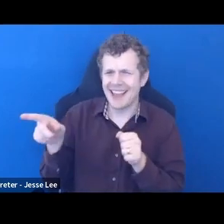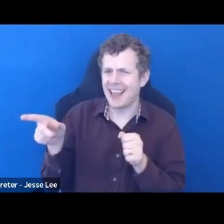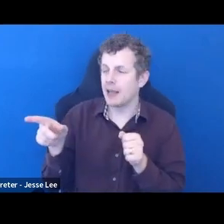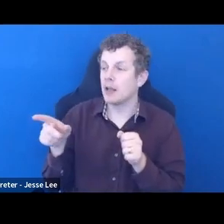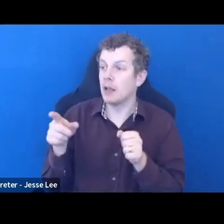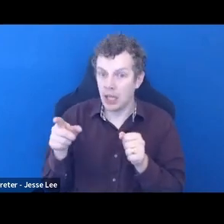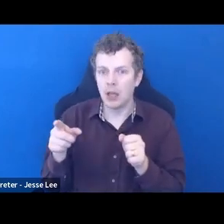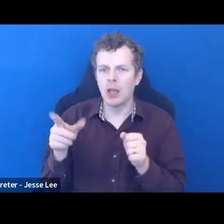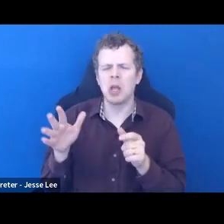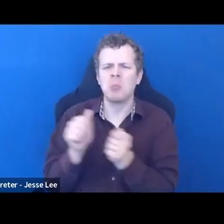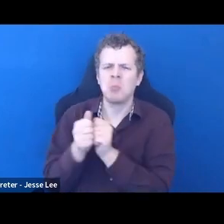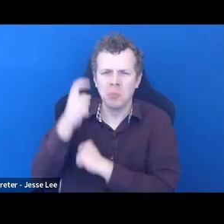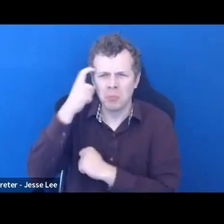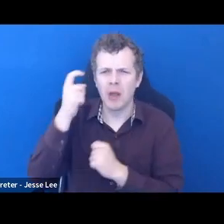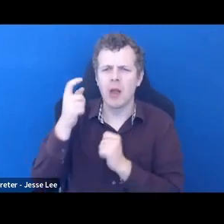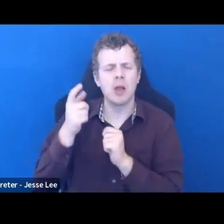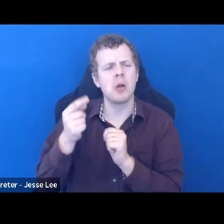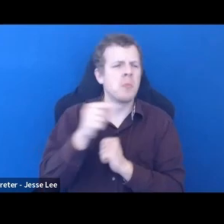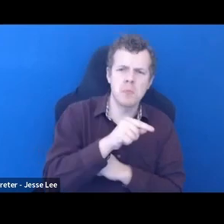for tomorrow or in five years down the road.